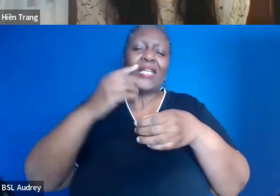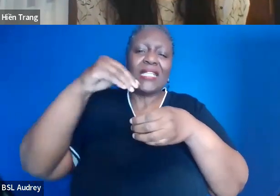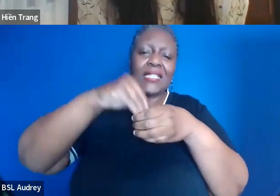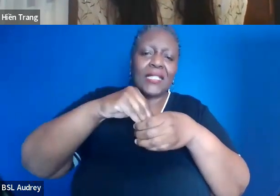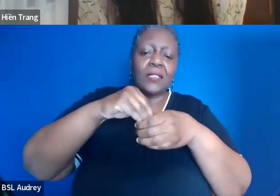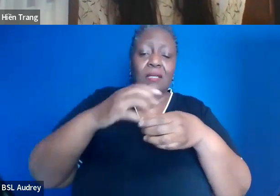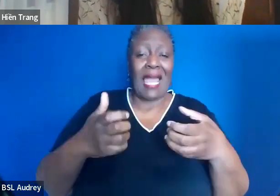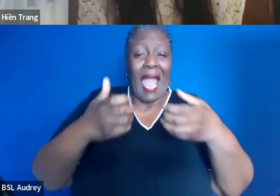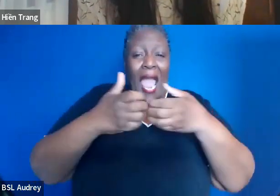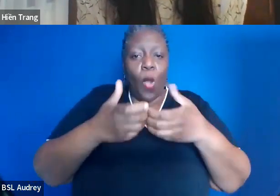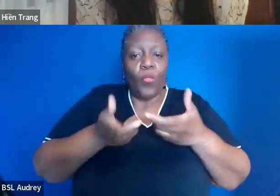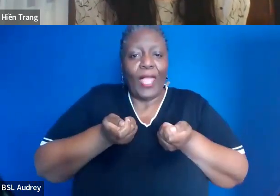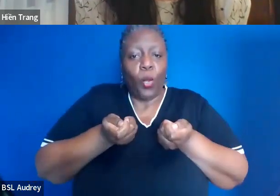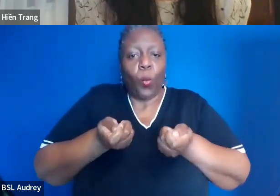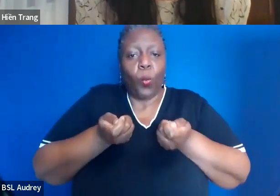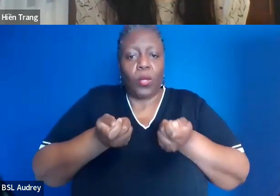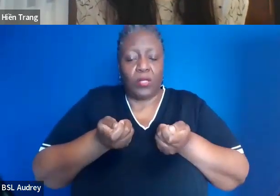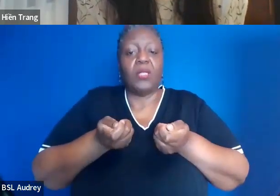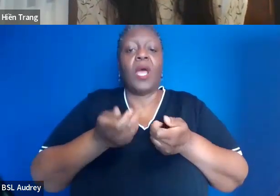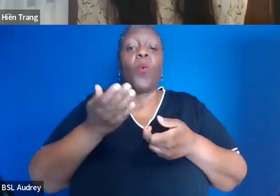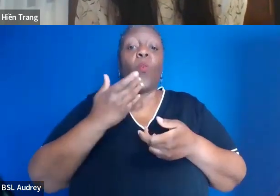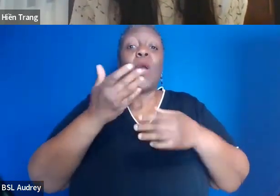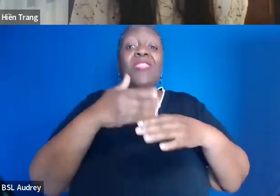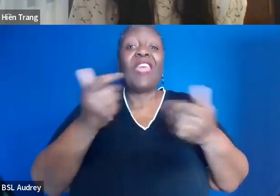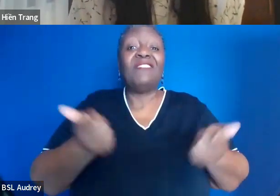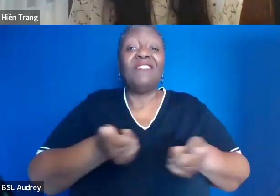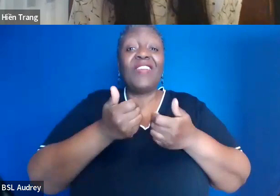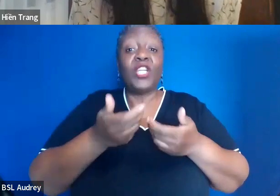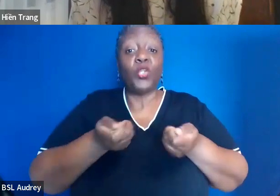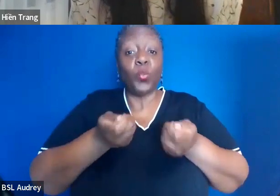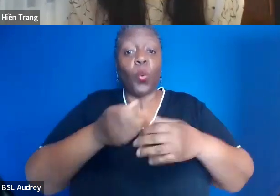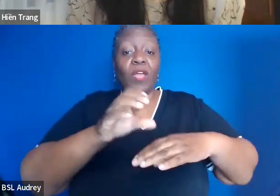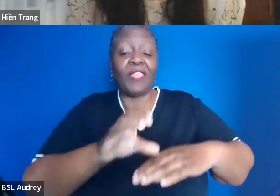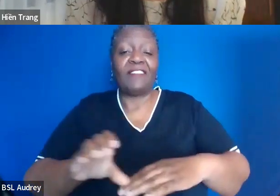way that they're cooked is that they float when they're finished cooking and so that last line